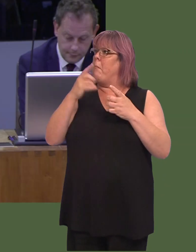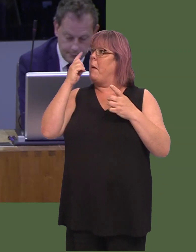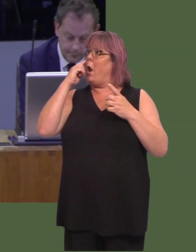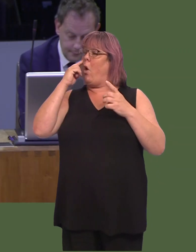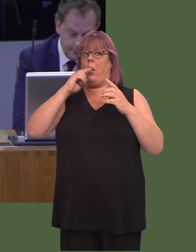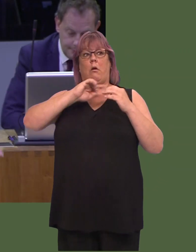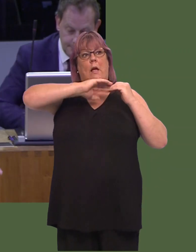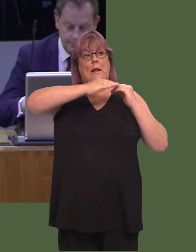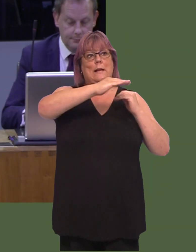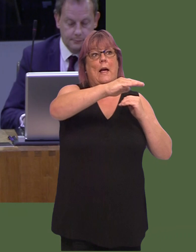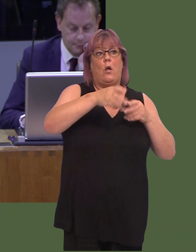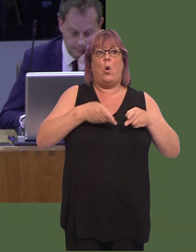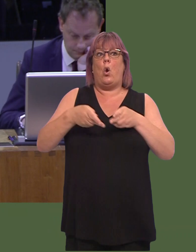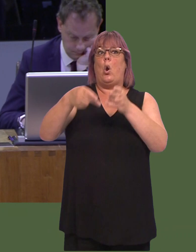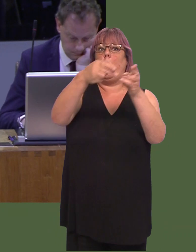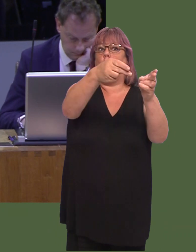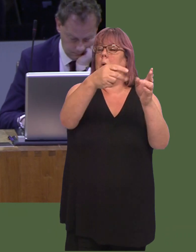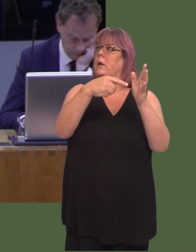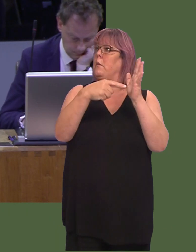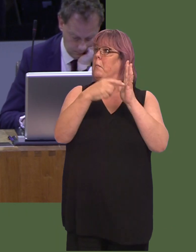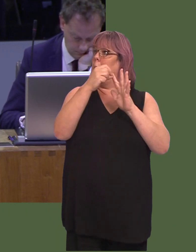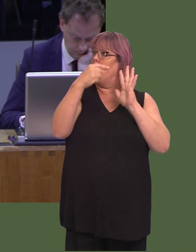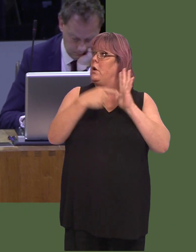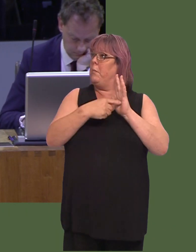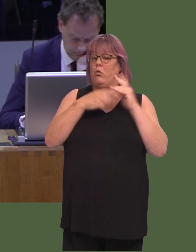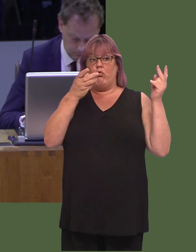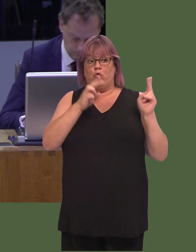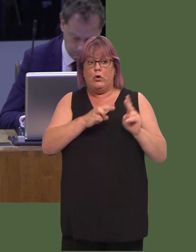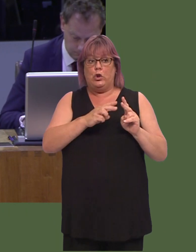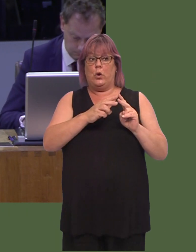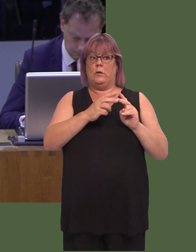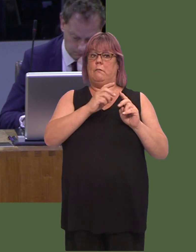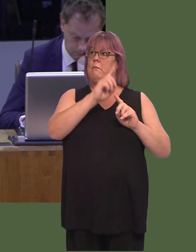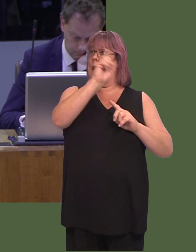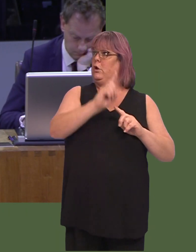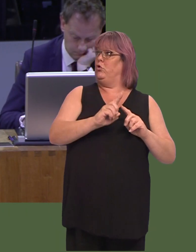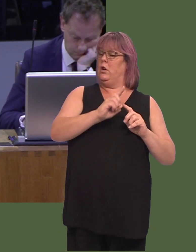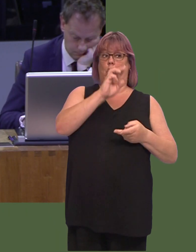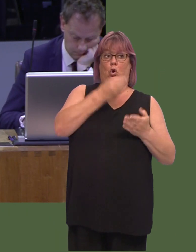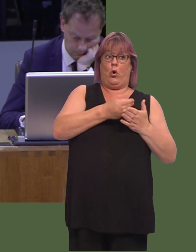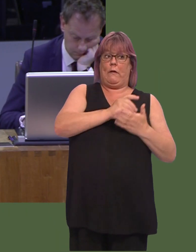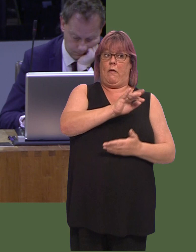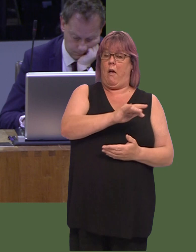perhaps looking at a tidal lagoon at Port Talbot that will help to reduce energy costs for the plant?